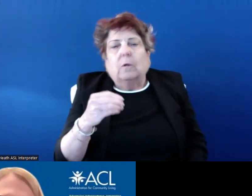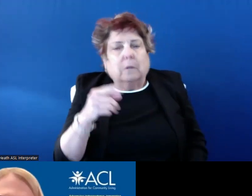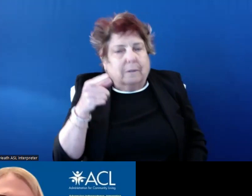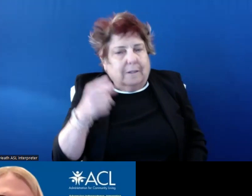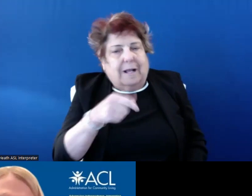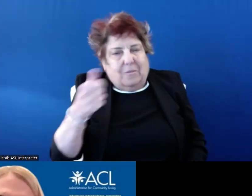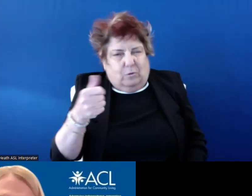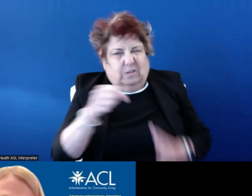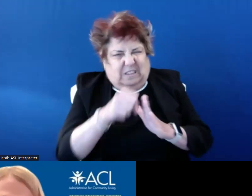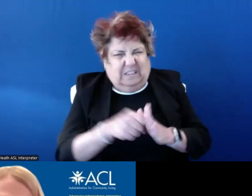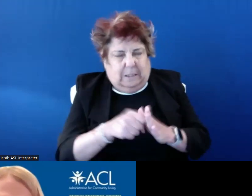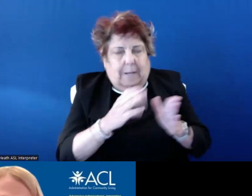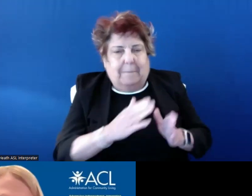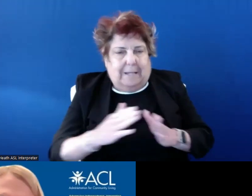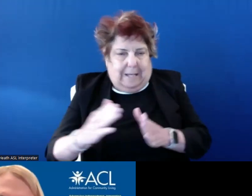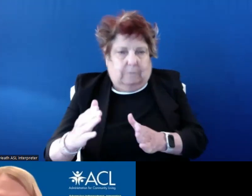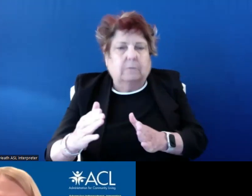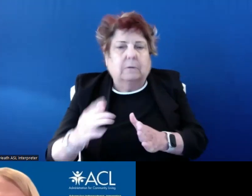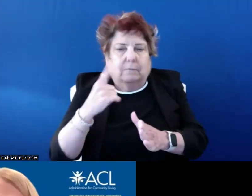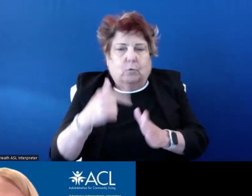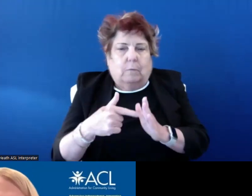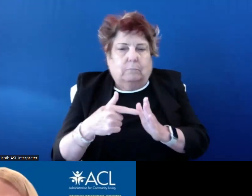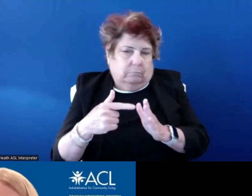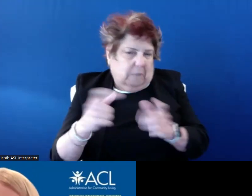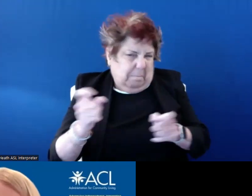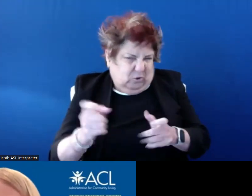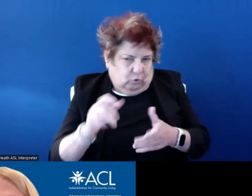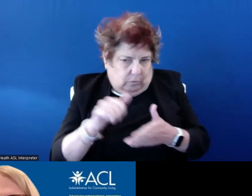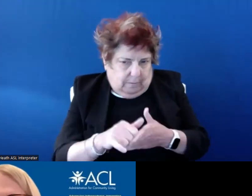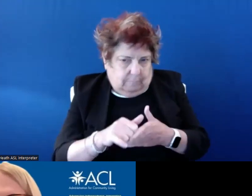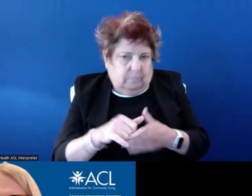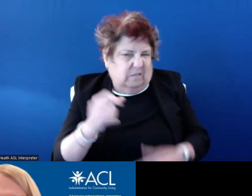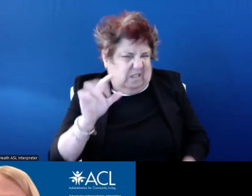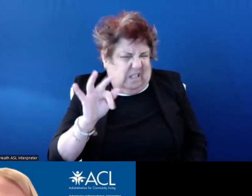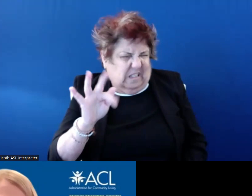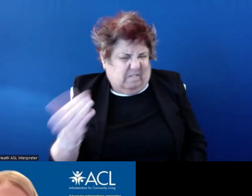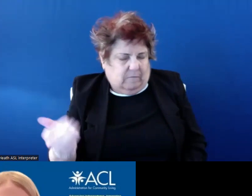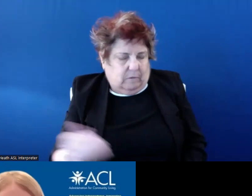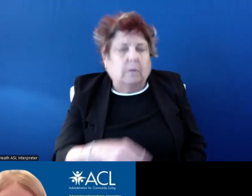They are really key player in this work. In addition, the state housing